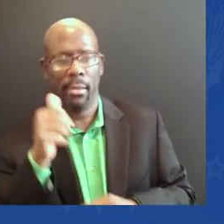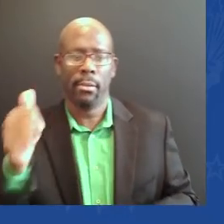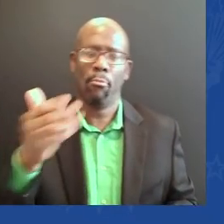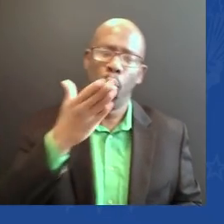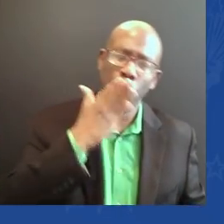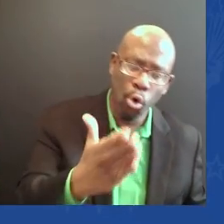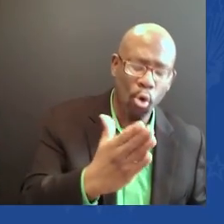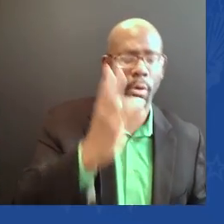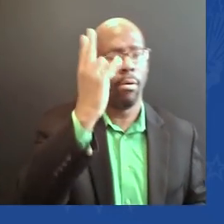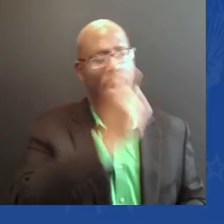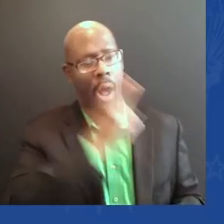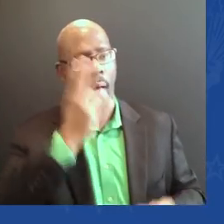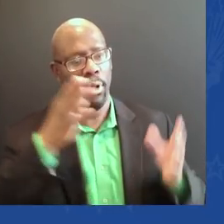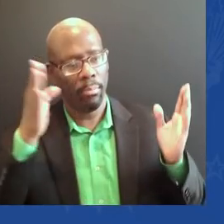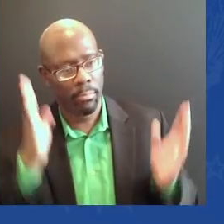The President: Look, I'm -- I'm not going to --